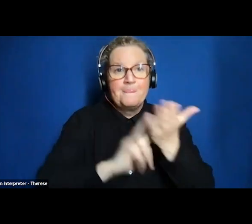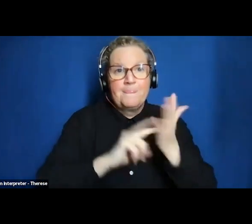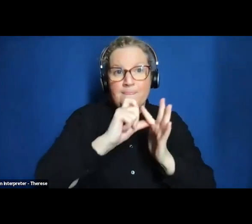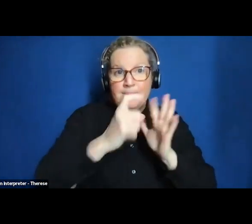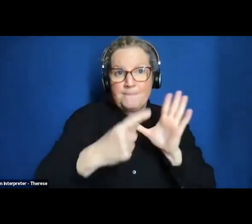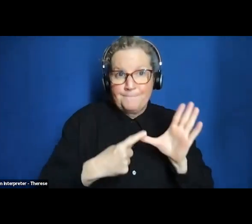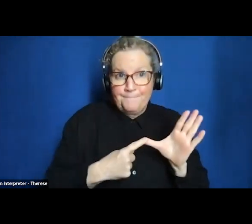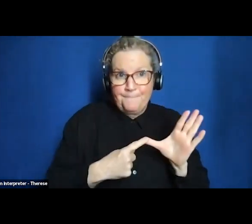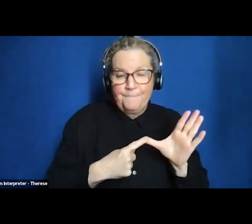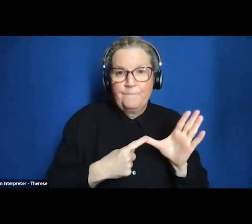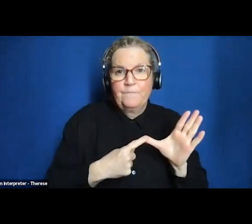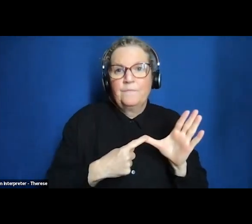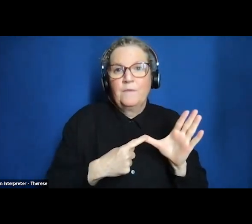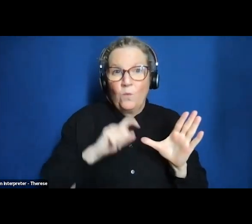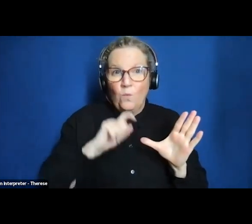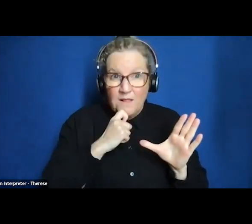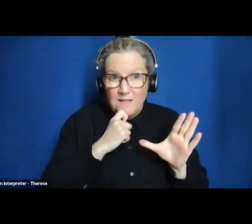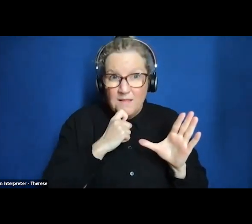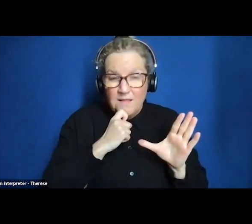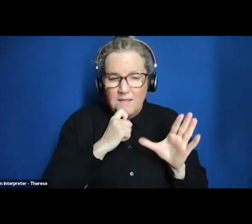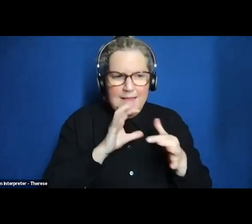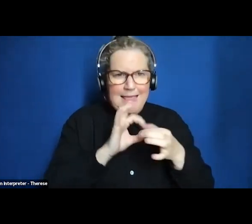will connect existing